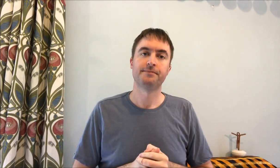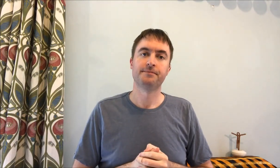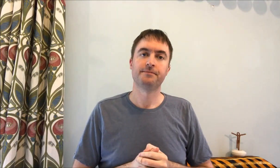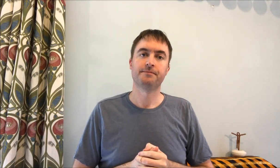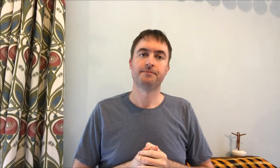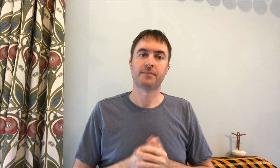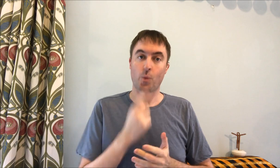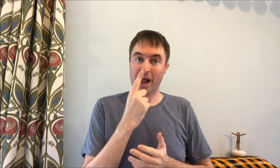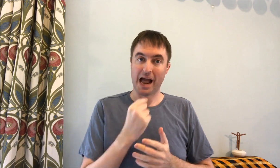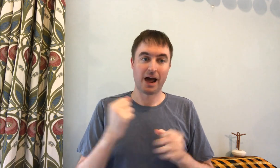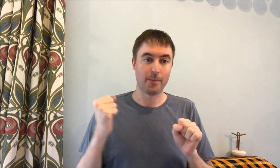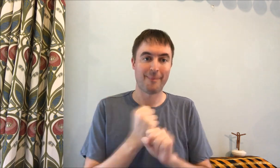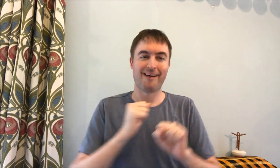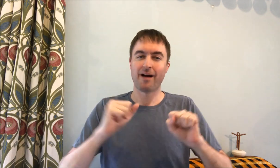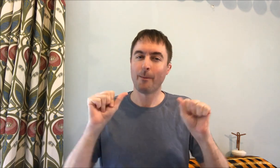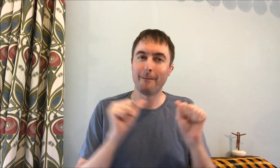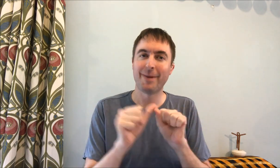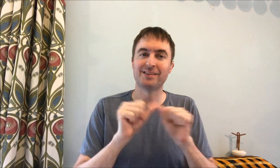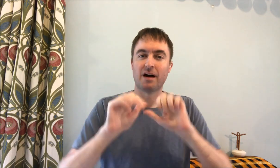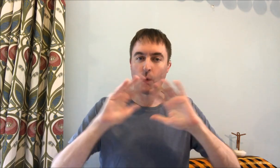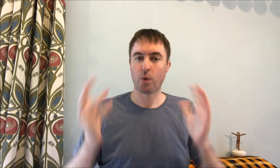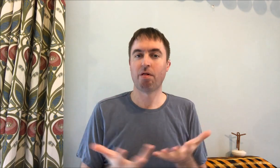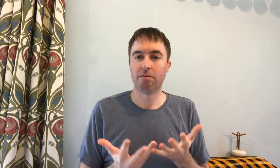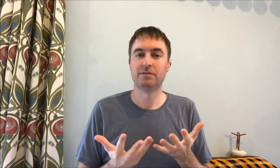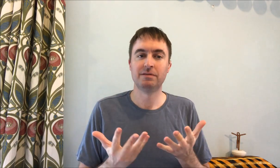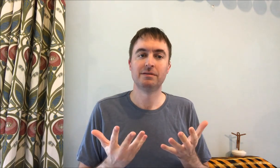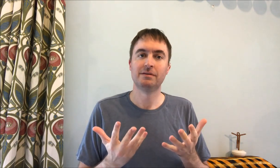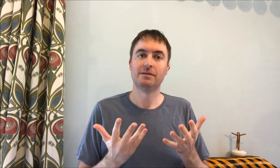We can build a better world together,